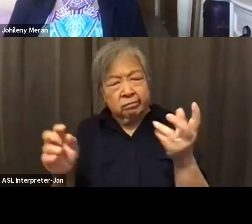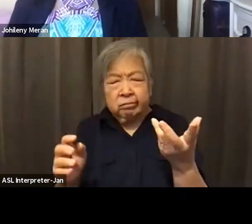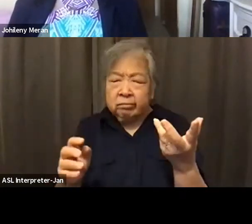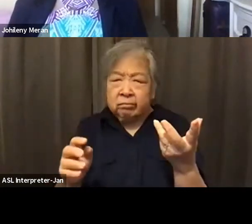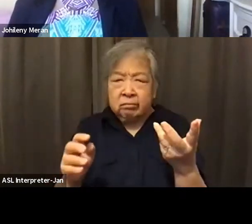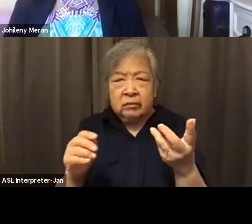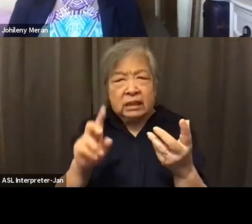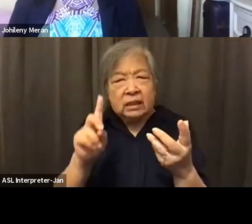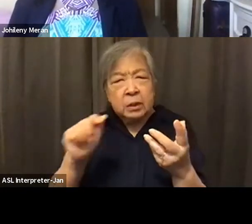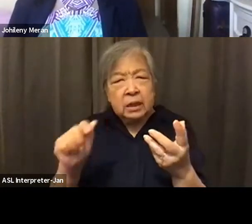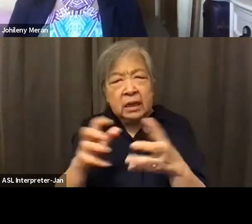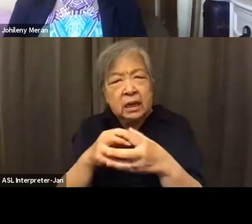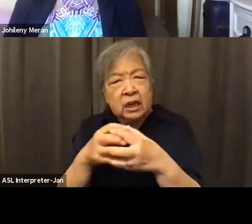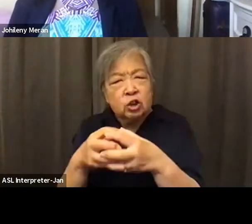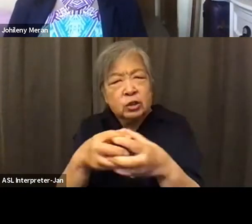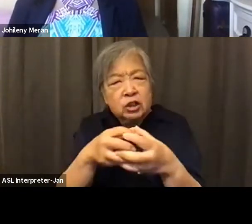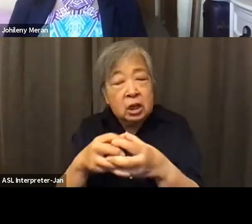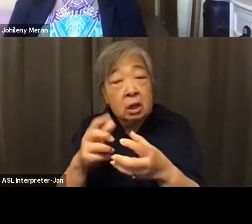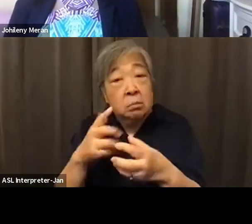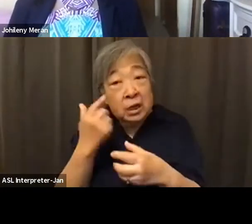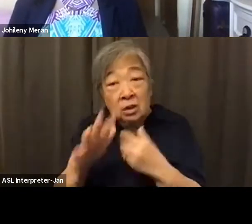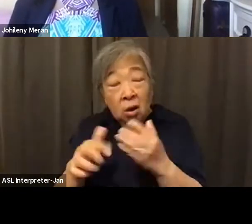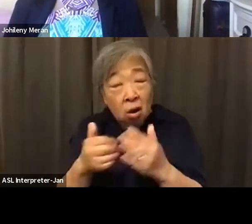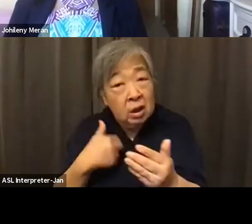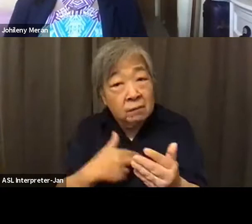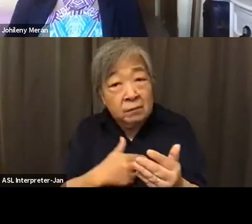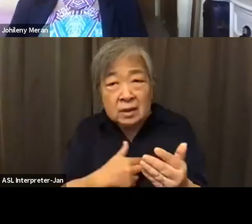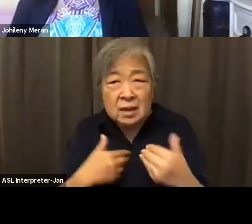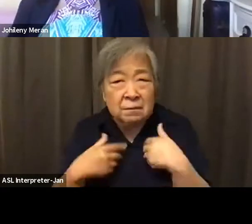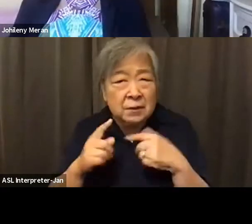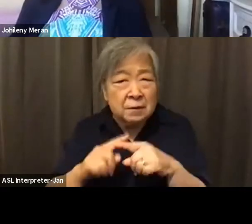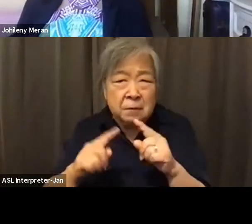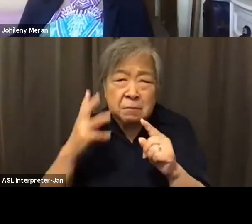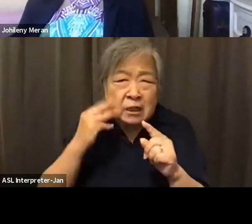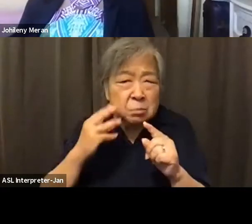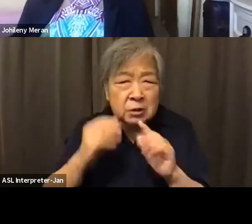It's because we all experience identity in different ways but going abroad we were thinking